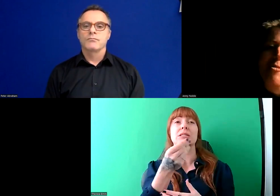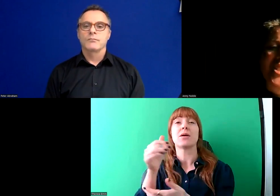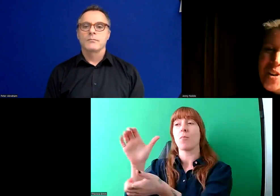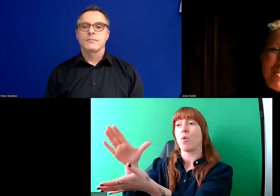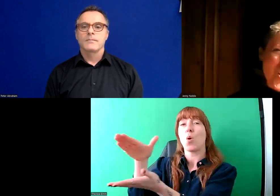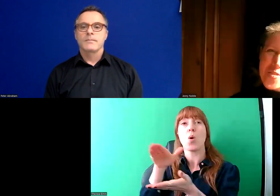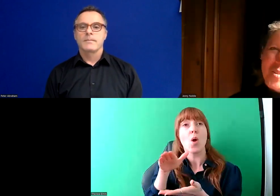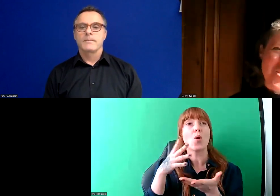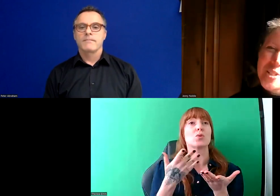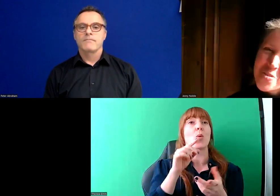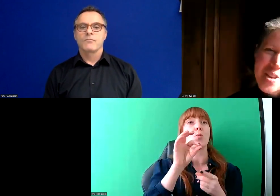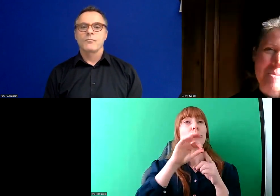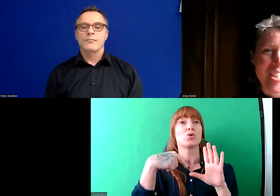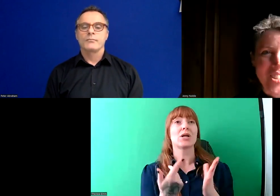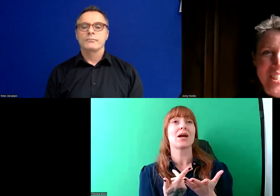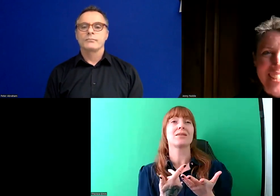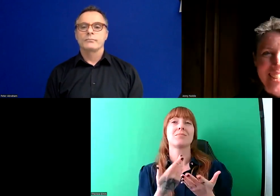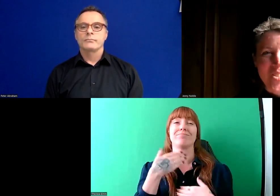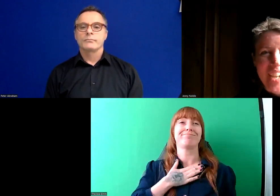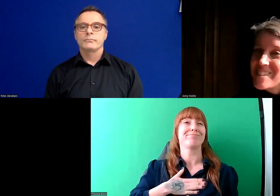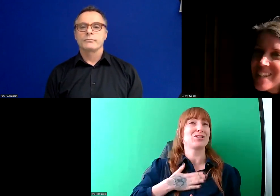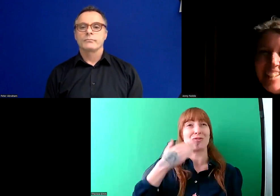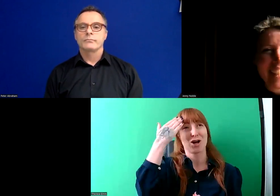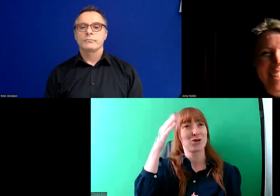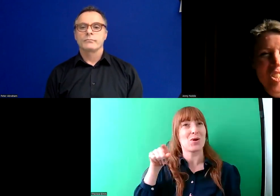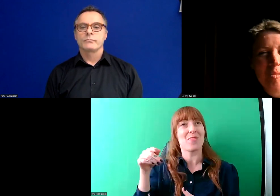yeah, I'm really sorry, I'm not familiar with that particular collection, so I can't say.